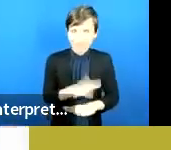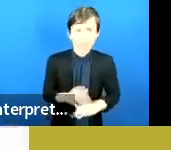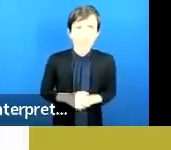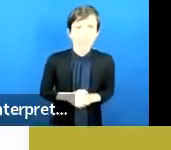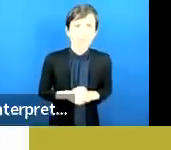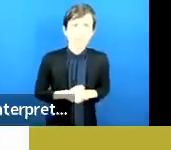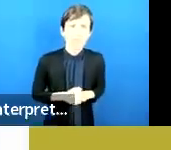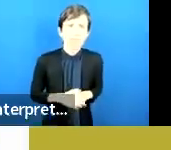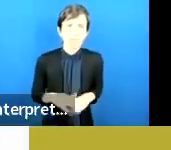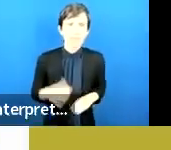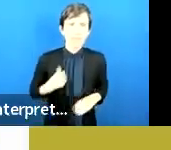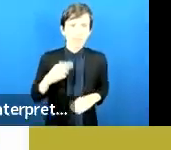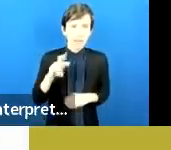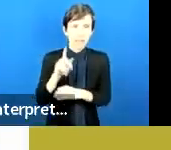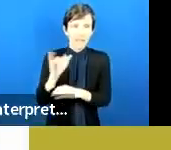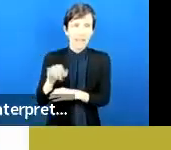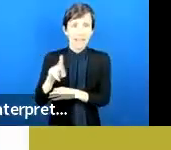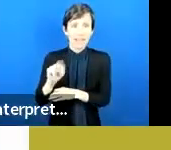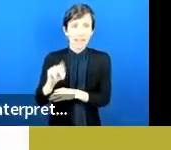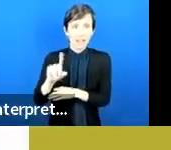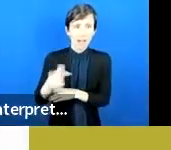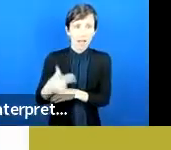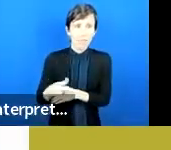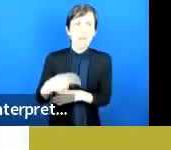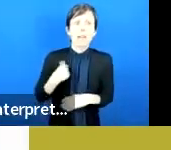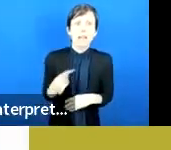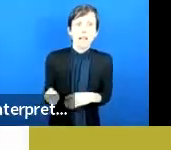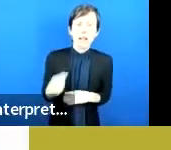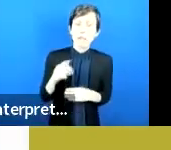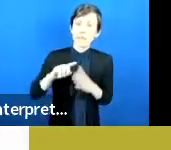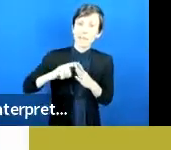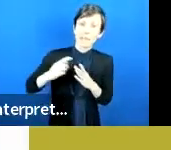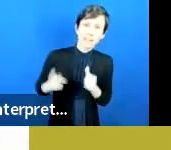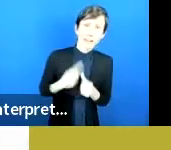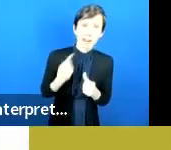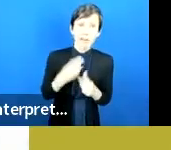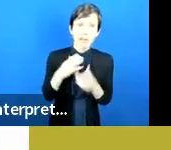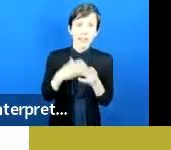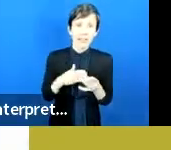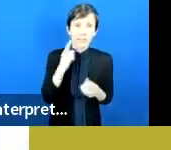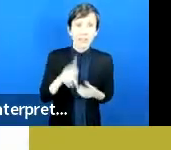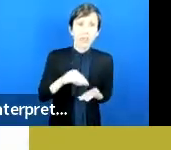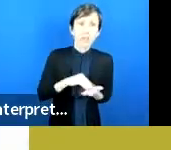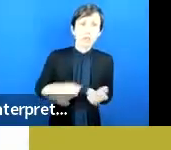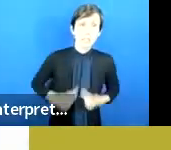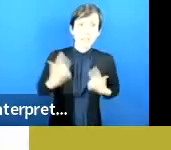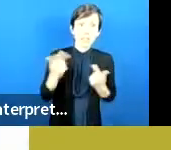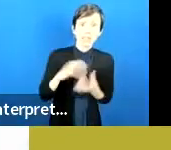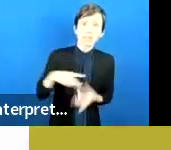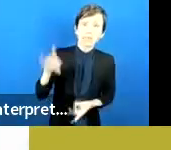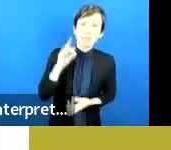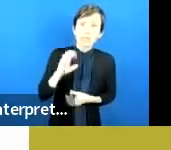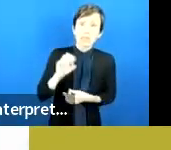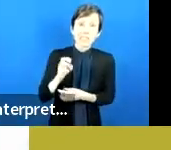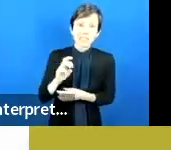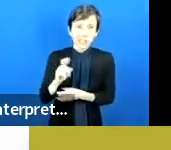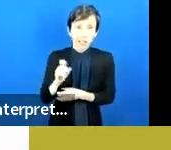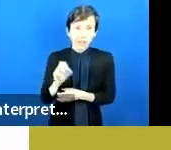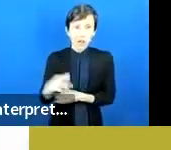I'm Kelly Dunlop, and I'm student Life's inaugural lead for spiritual, secular, religious and interfaith engagement. Religion, spirituality,